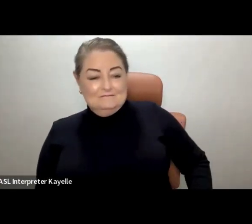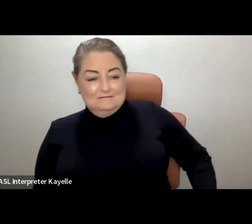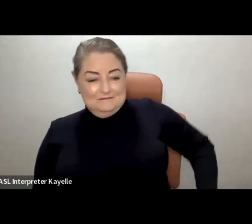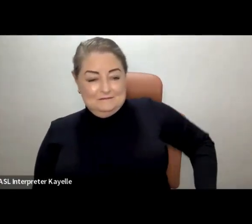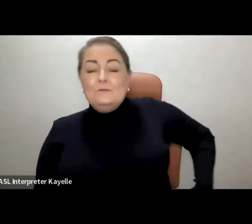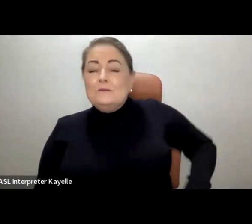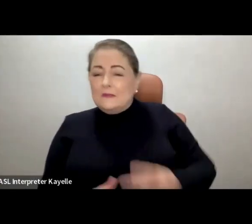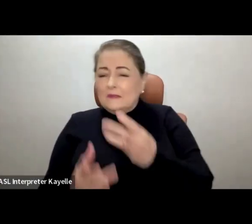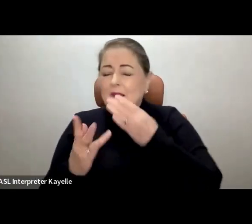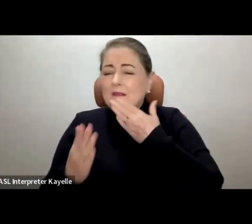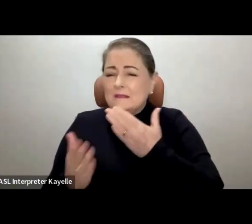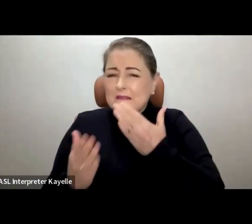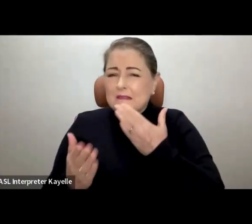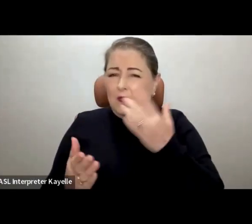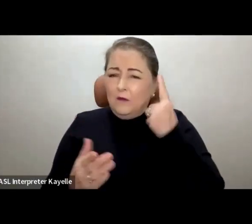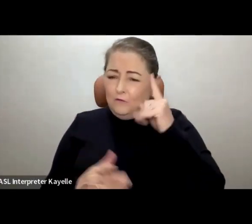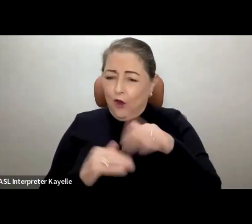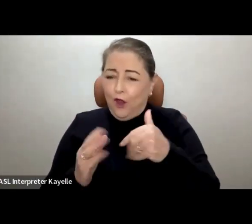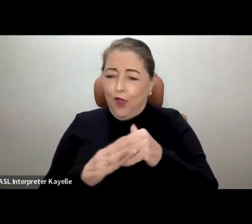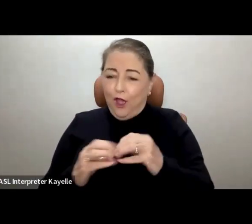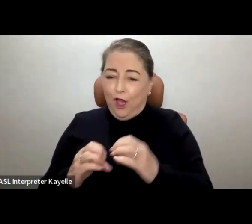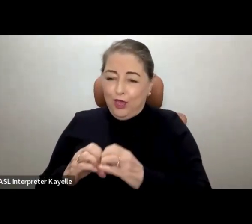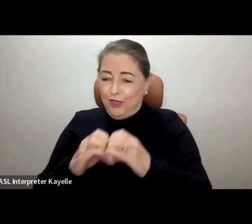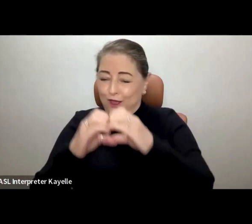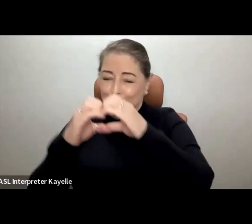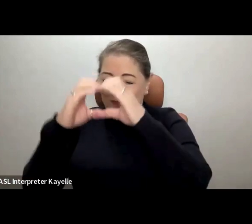Thank you for all the love, I loved it. For those of you,